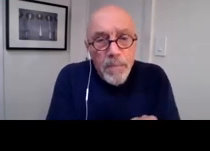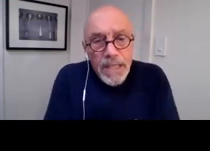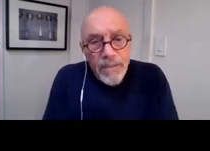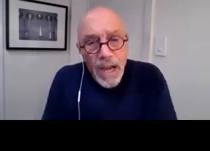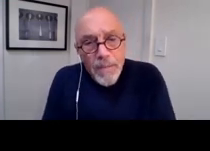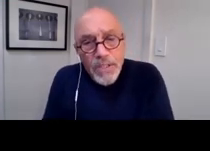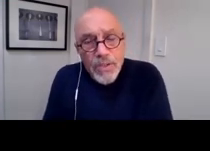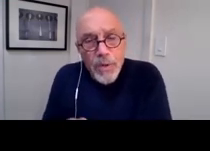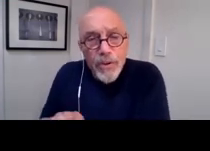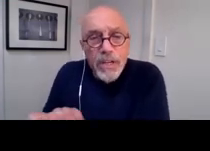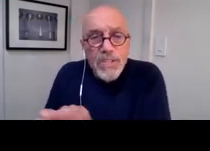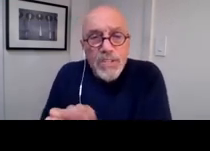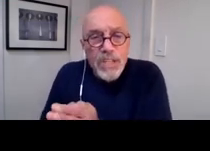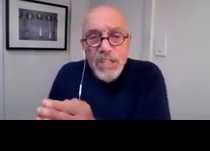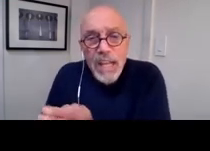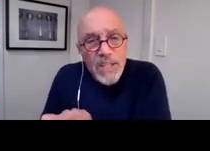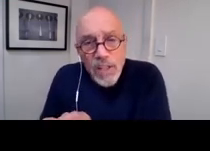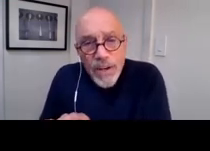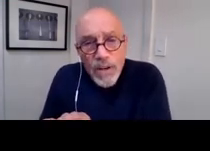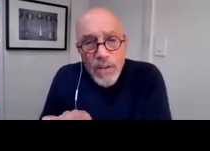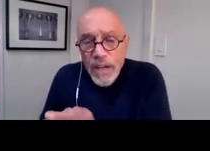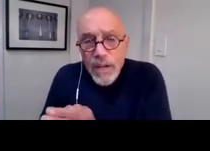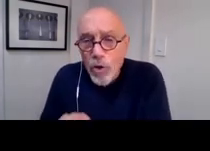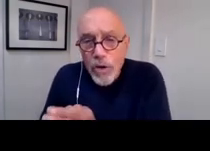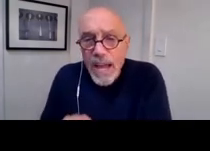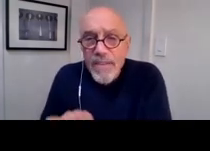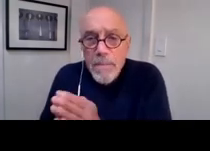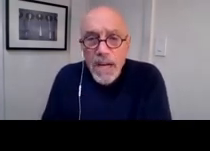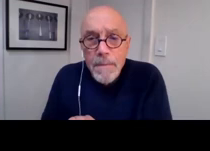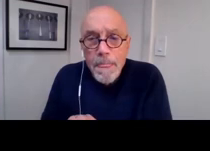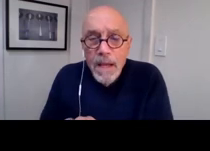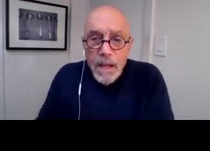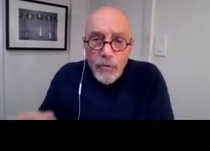and by the time it is 360 days later, they don't have any money.